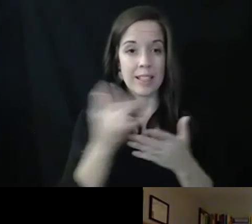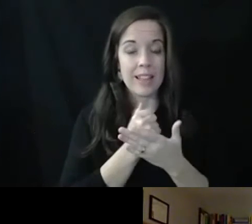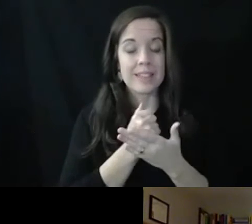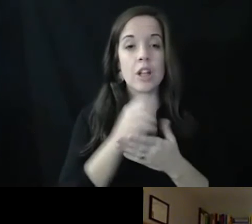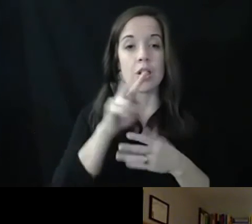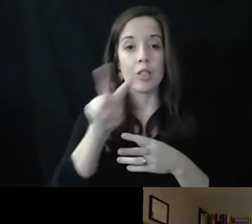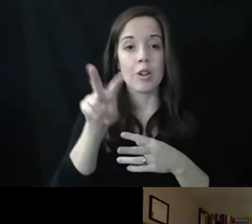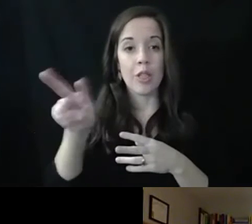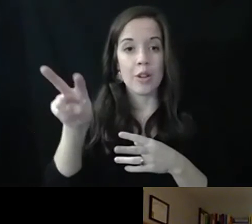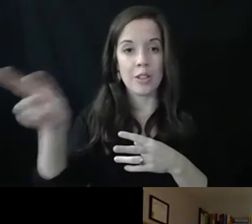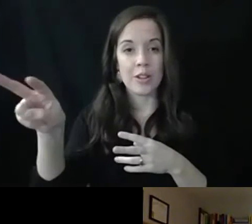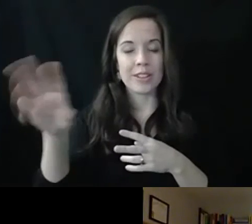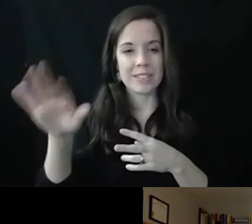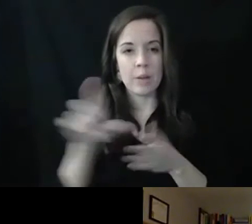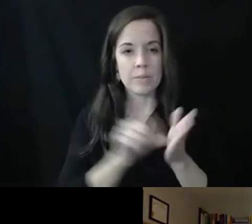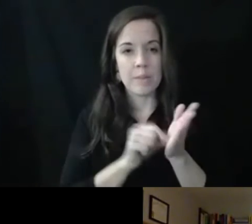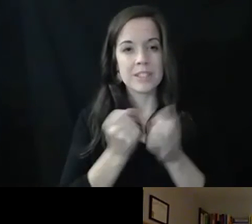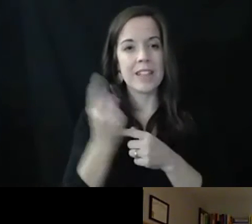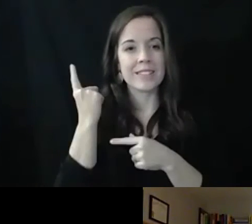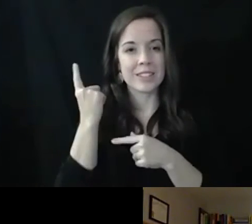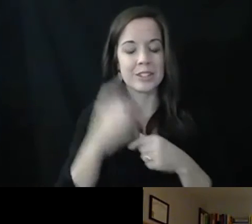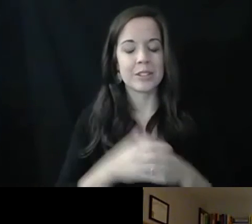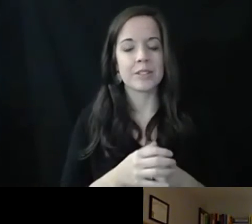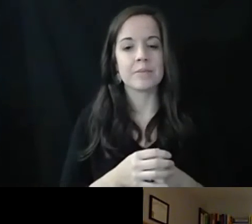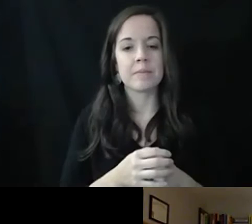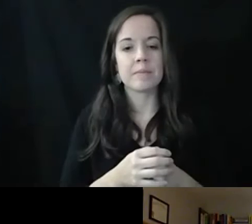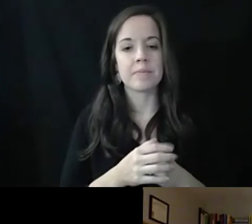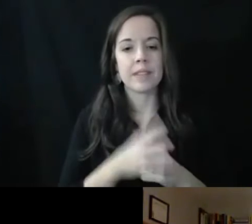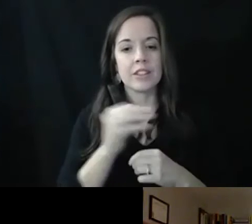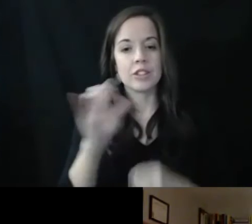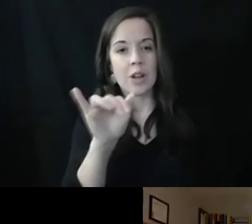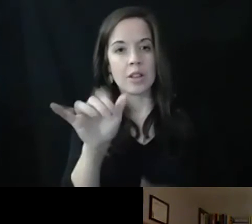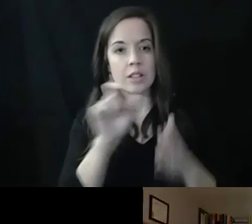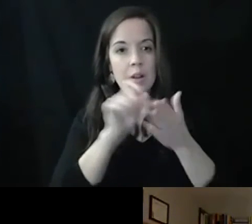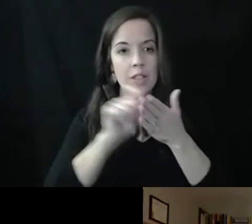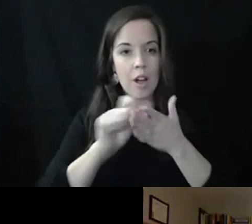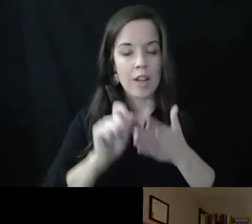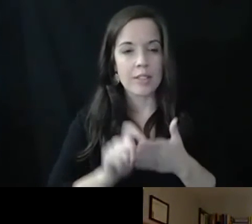in October of last year. She is also the author of the chapbooks The Bloody Planet